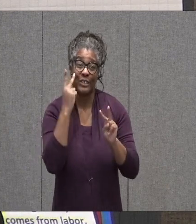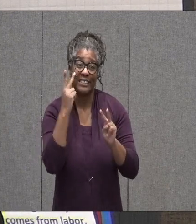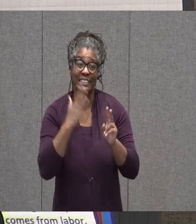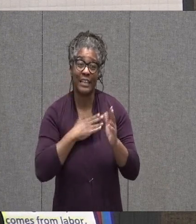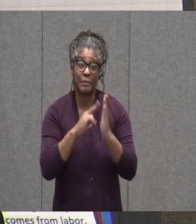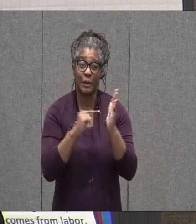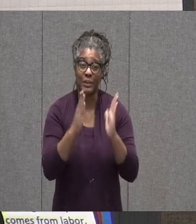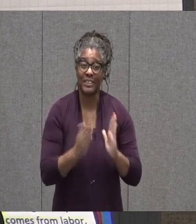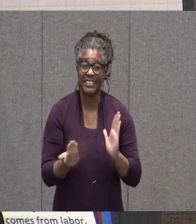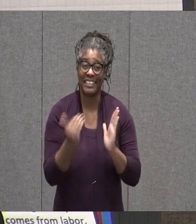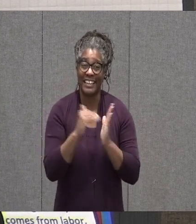Have a great day.